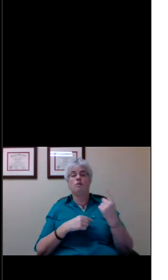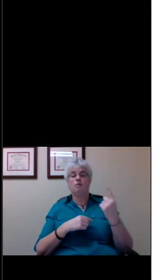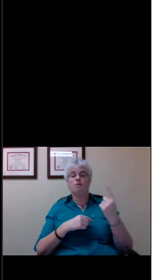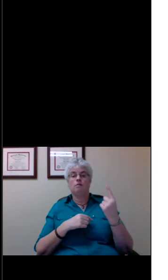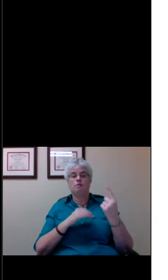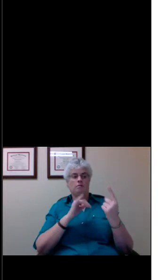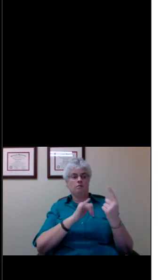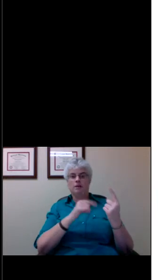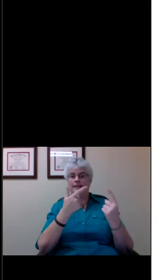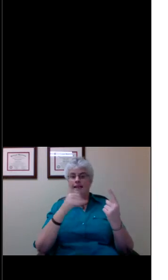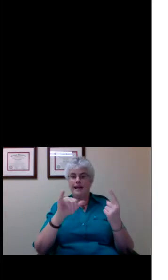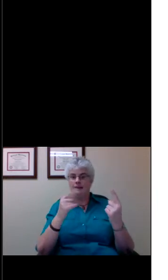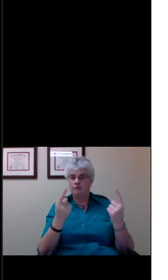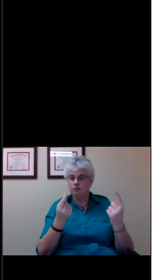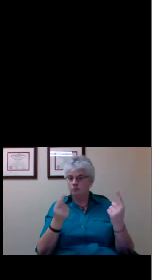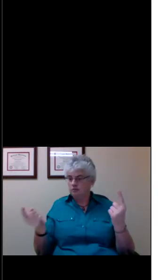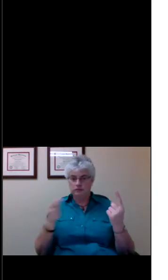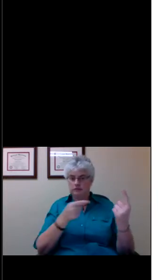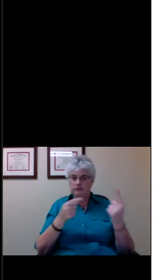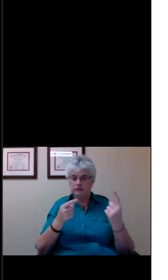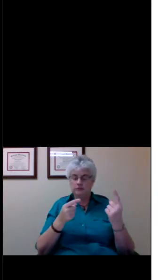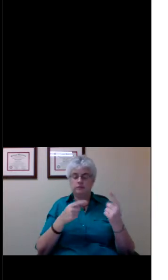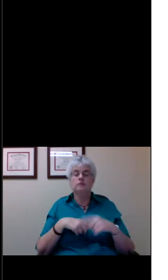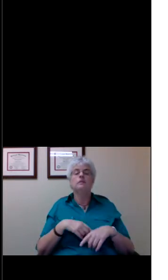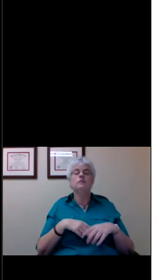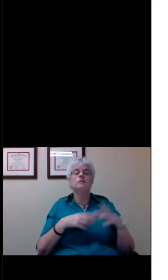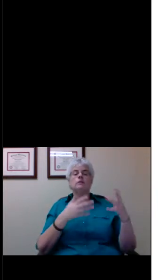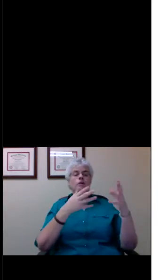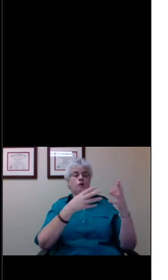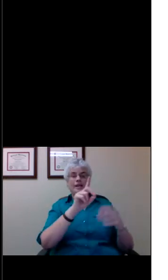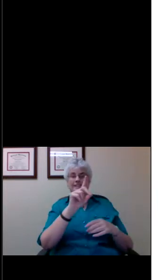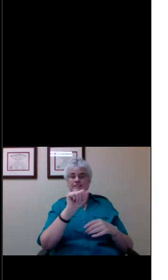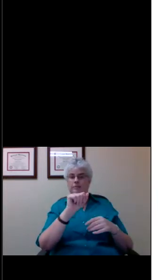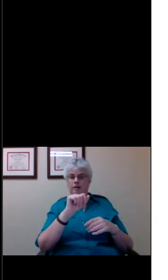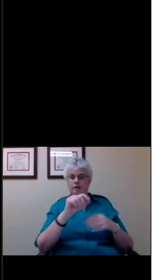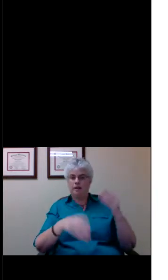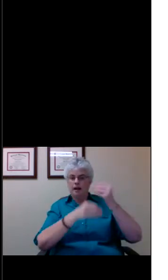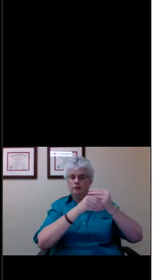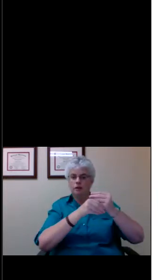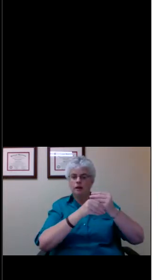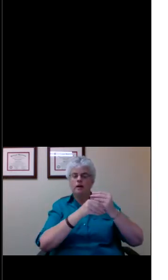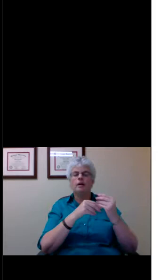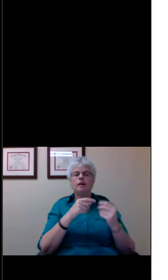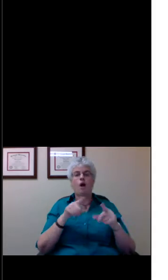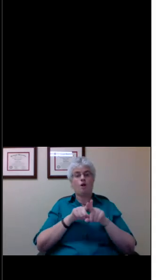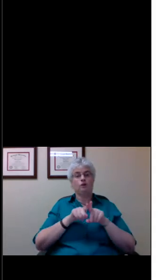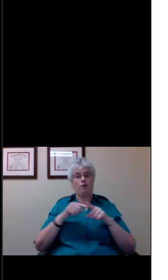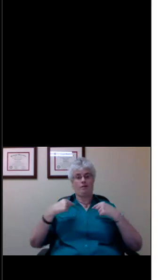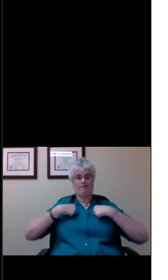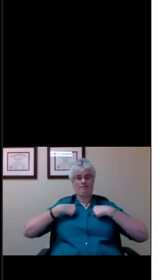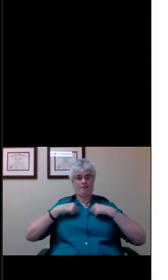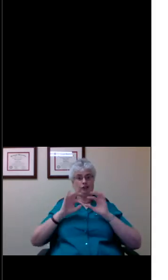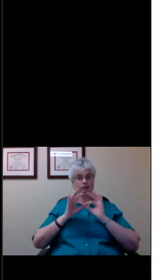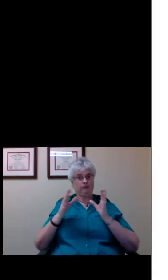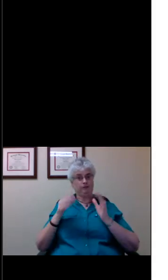of color. They could be somebody who is LGBTQ. There may be additional disability.